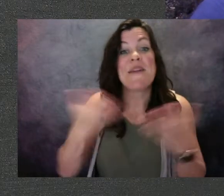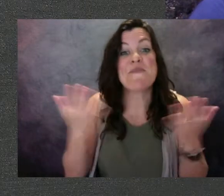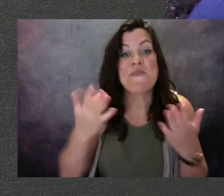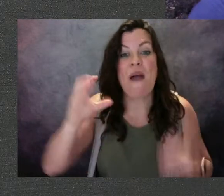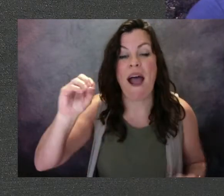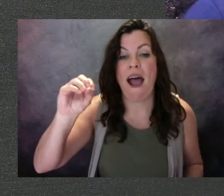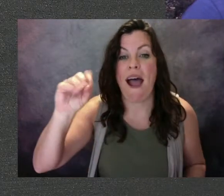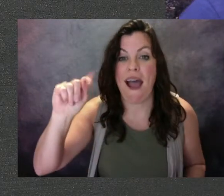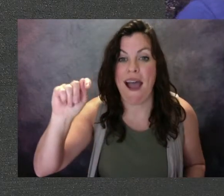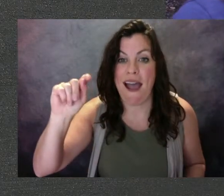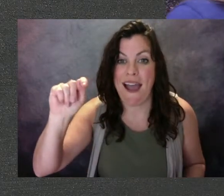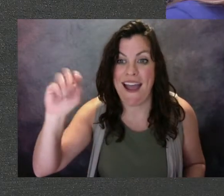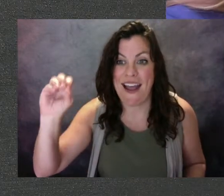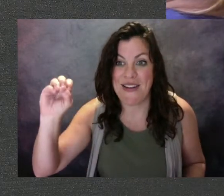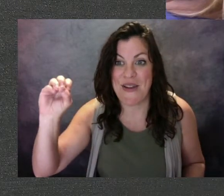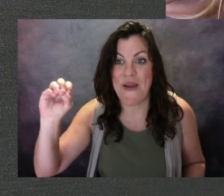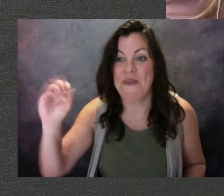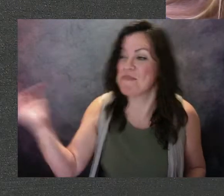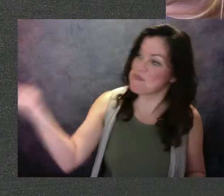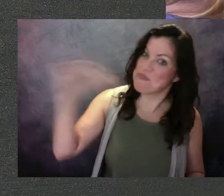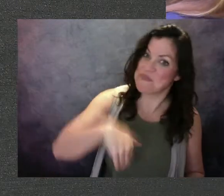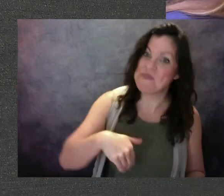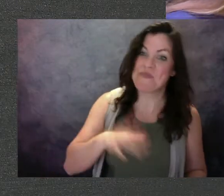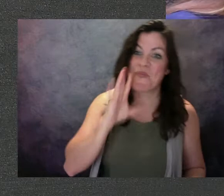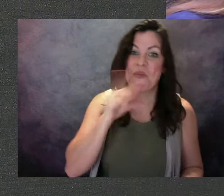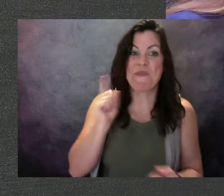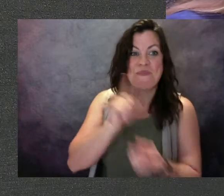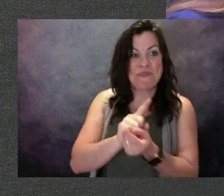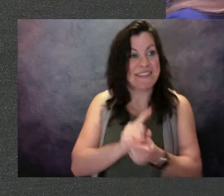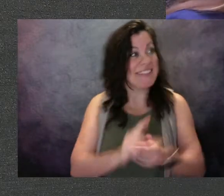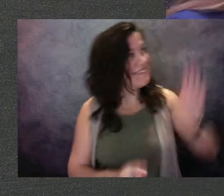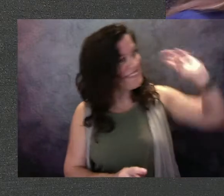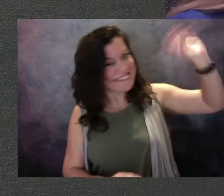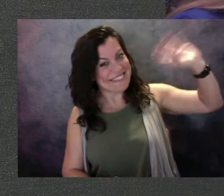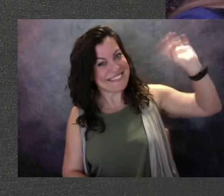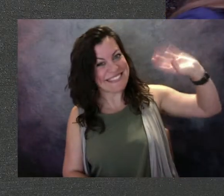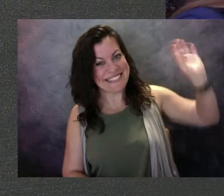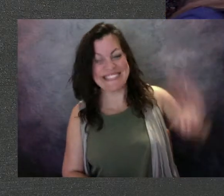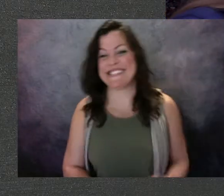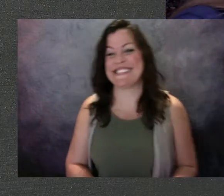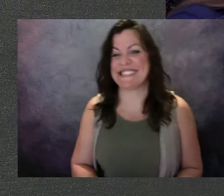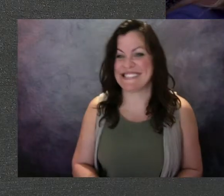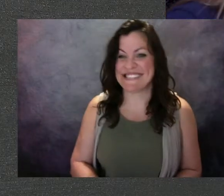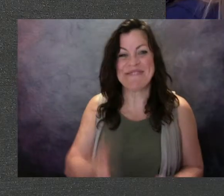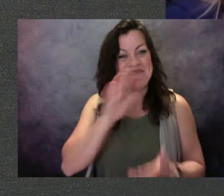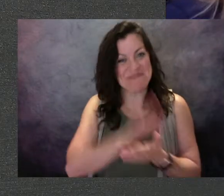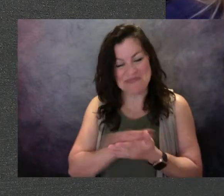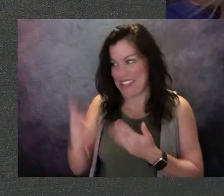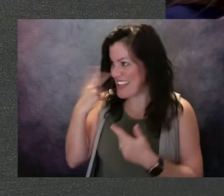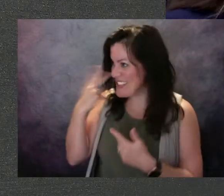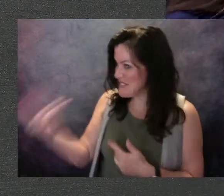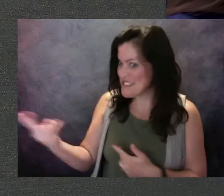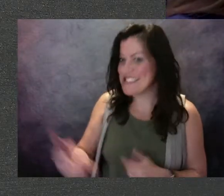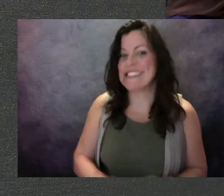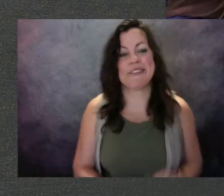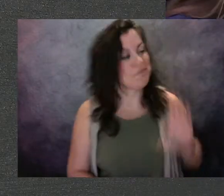and head over, so. Oh, here he is now. Hi, Tara. Hi, Otto. How are you doing today? Nice to see you. Nice to see you. Good.